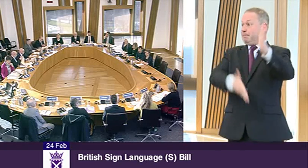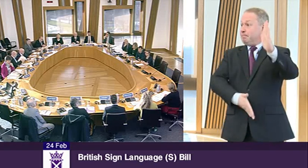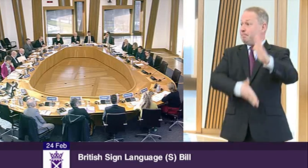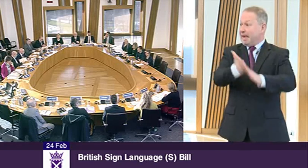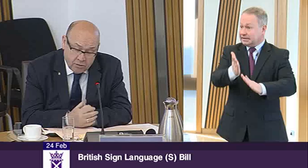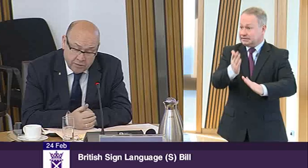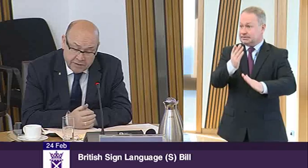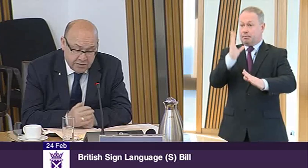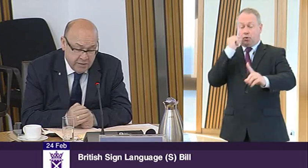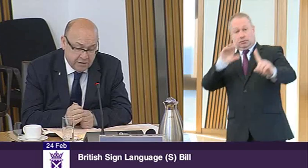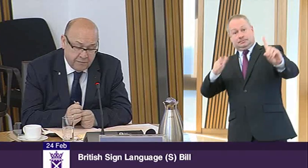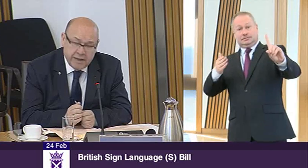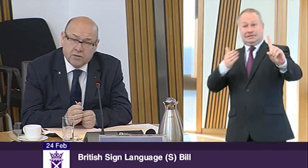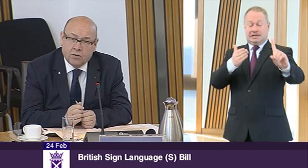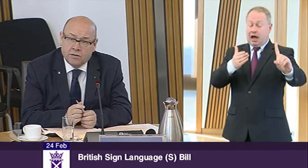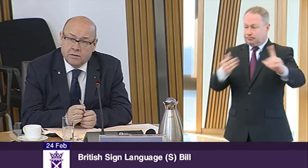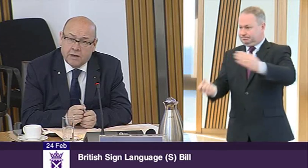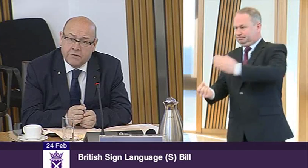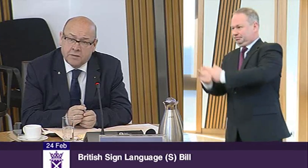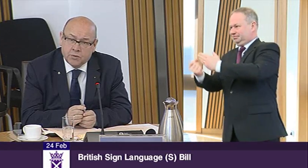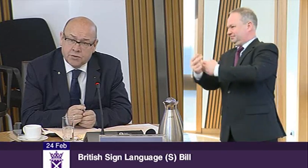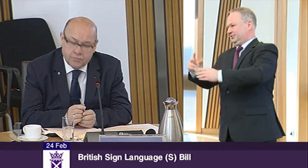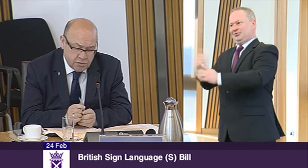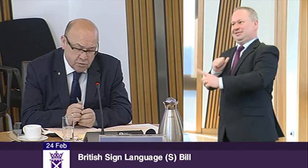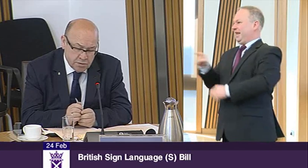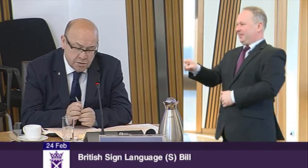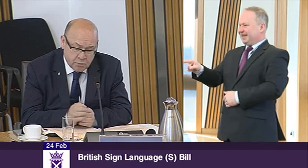have unintended consequences, primarily in the form of a detrimental effect on the availability